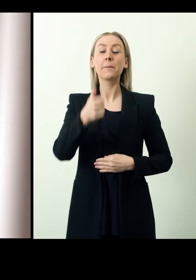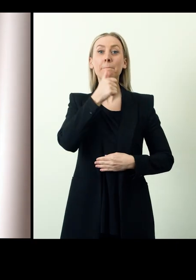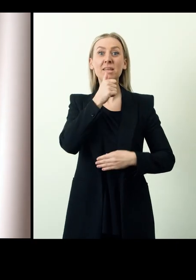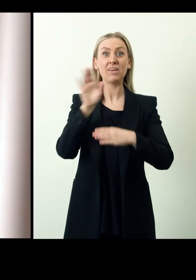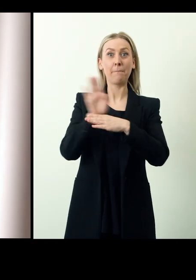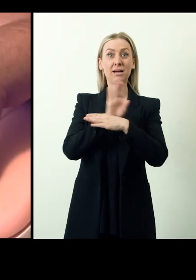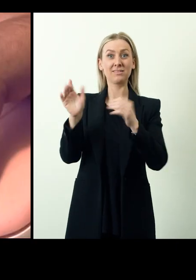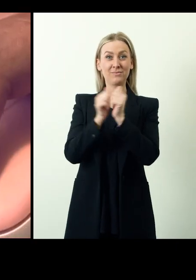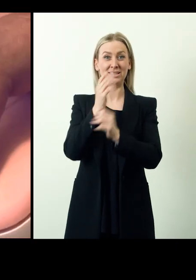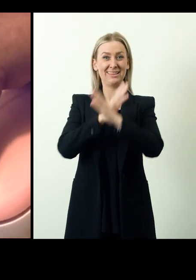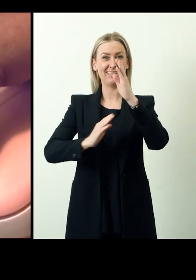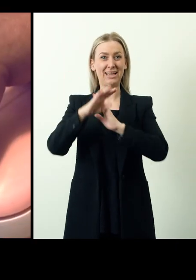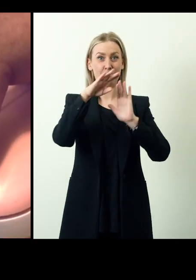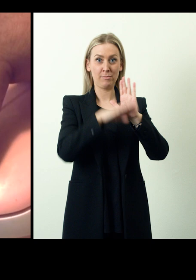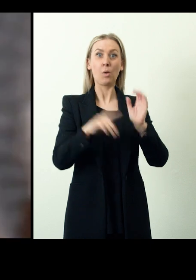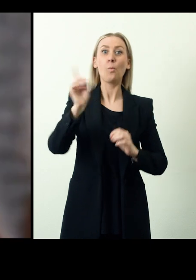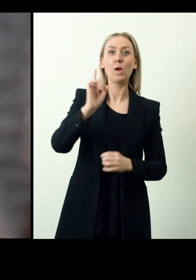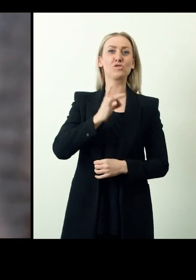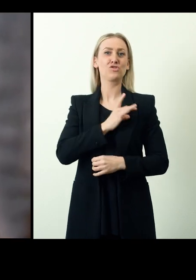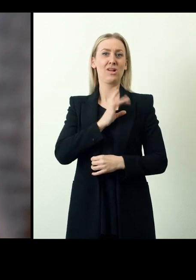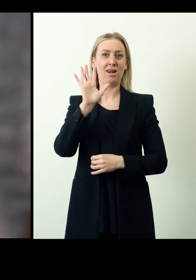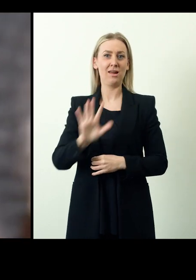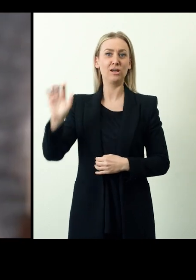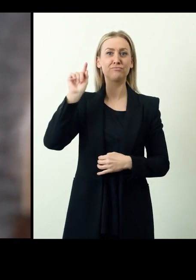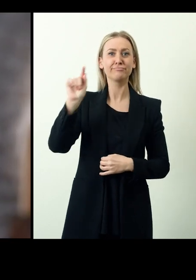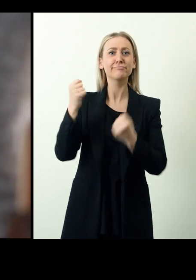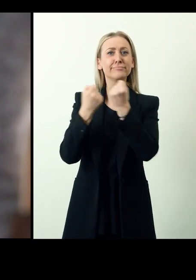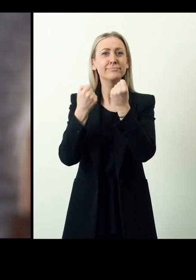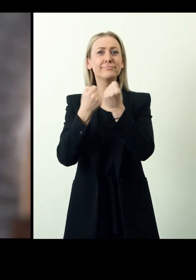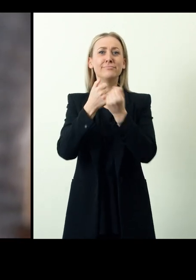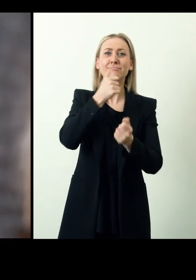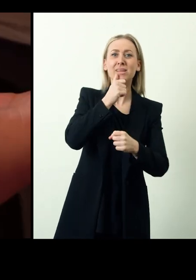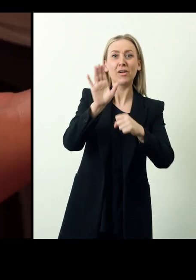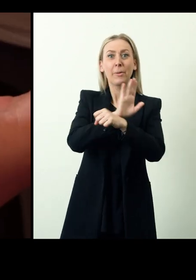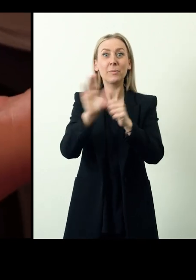Entrepreneurs with Disabilities. A program of Fundación Vida Independiente in Chile